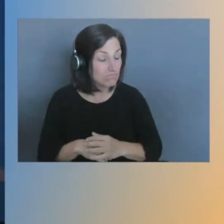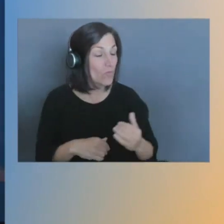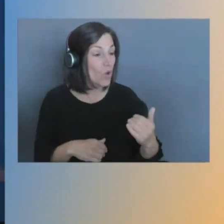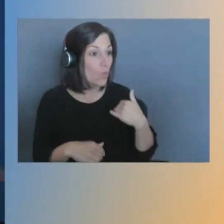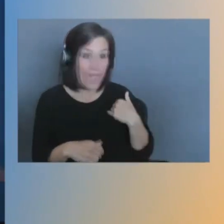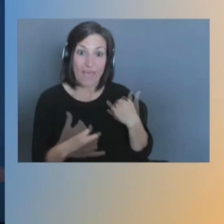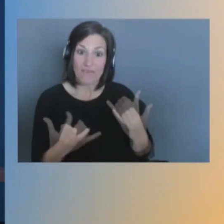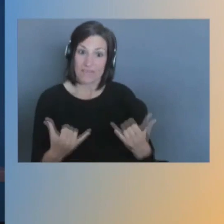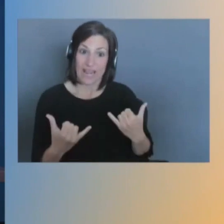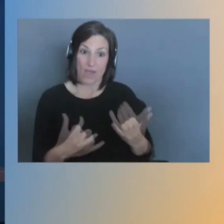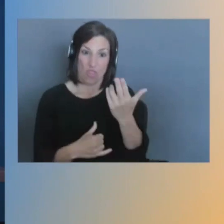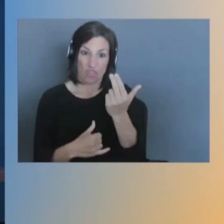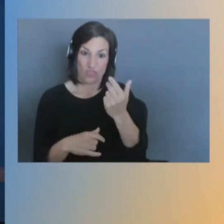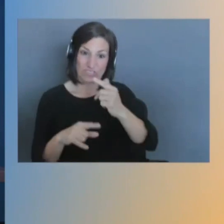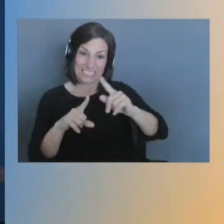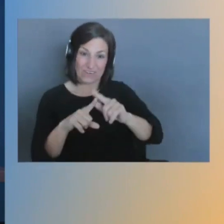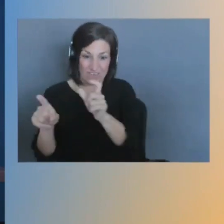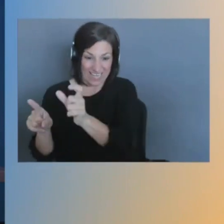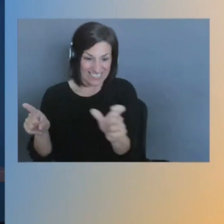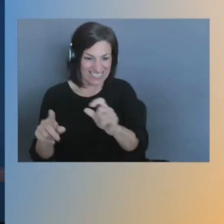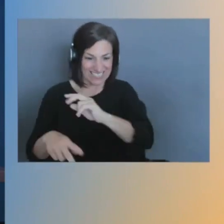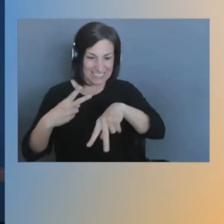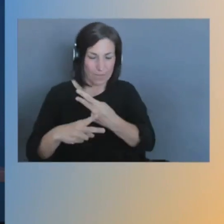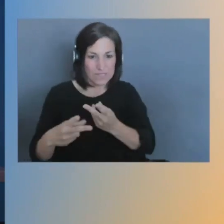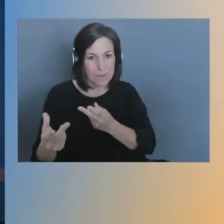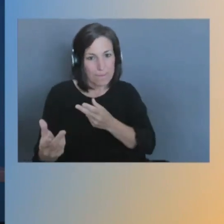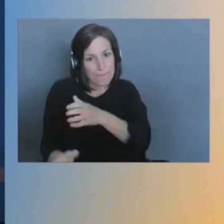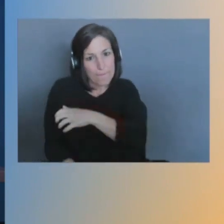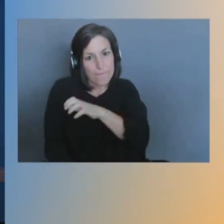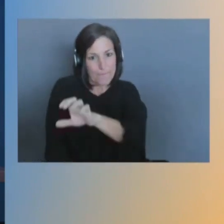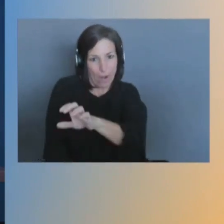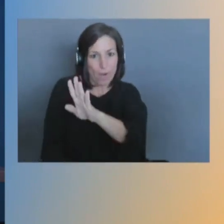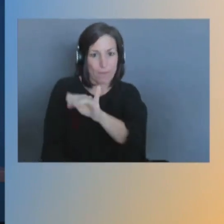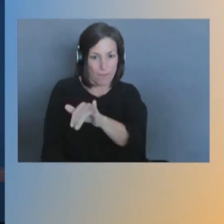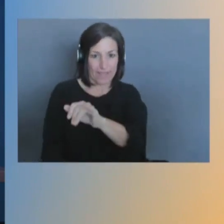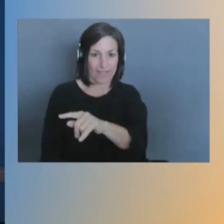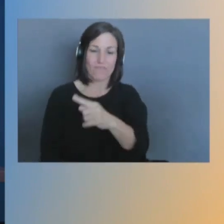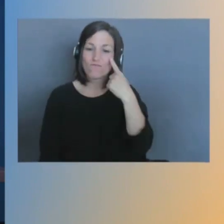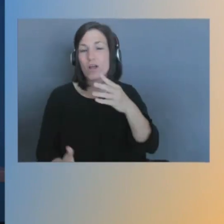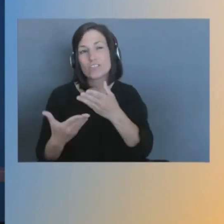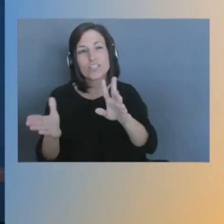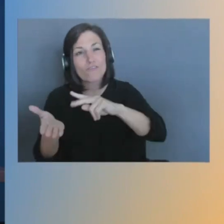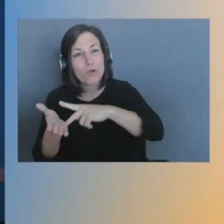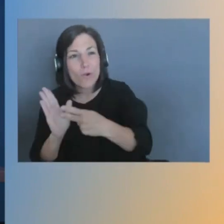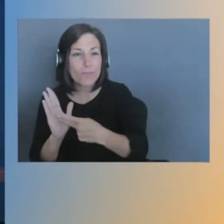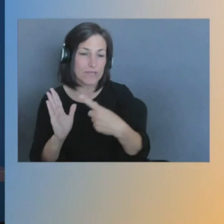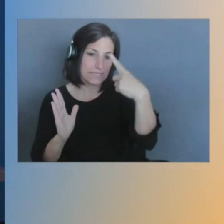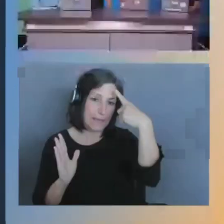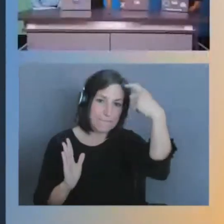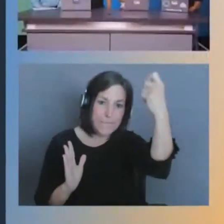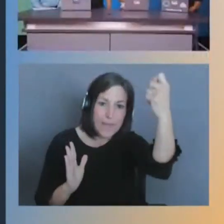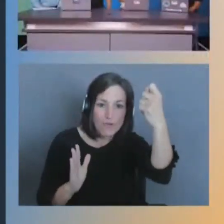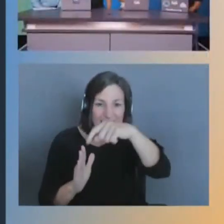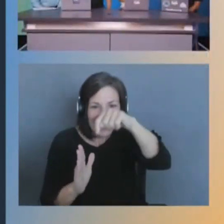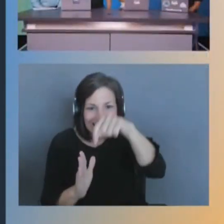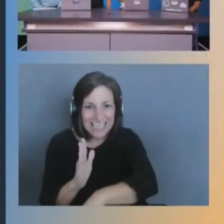powered by Graviton. For general purpose, memory-intensive, storage-intensive and accelerated compute workloads,